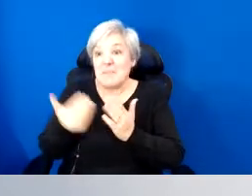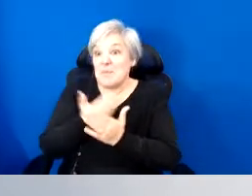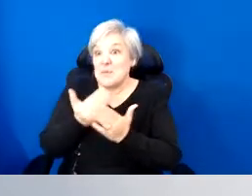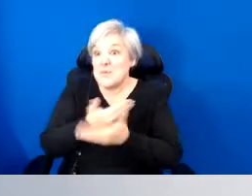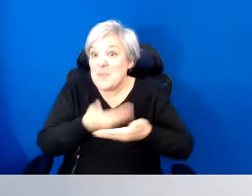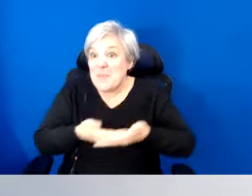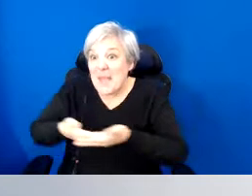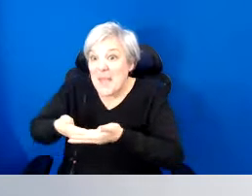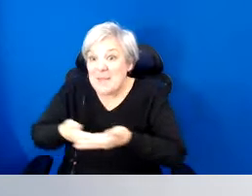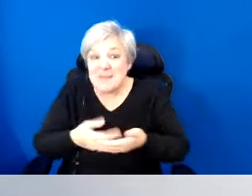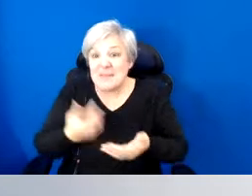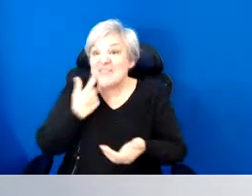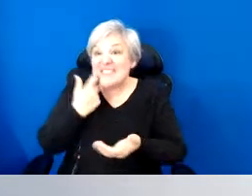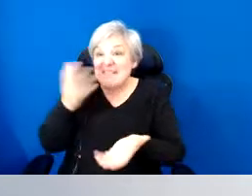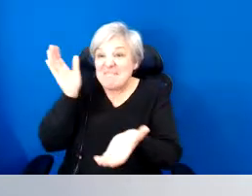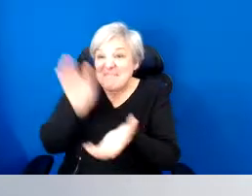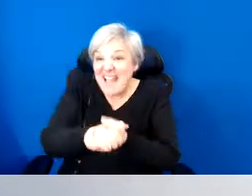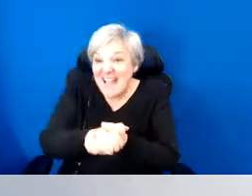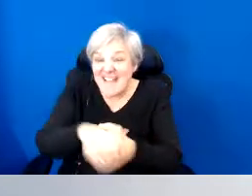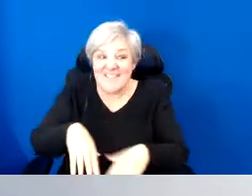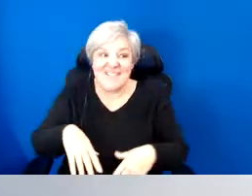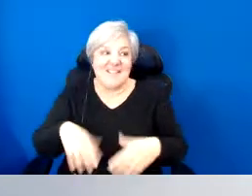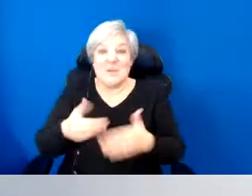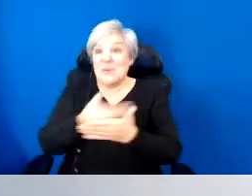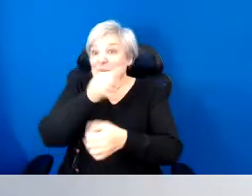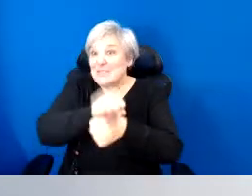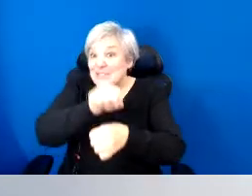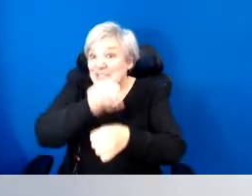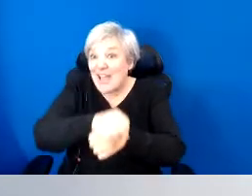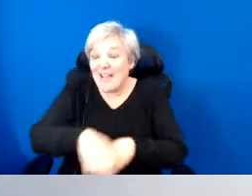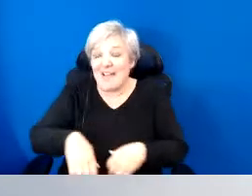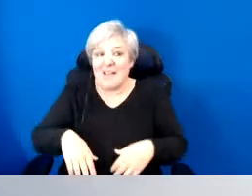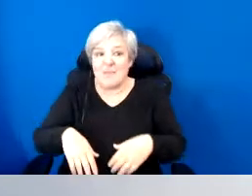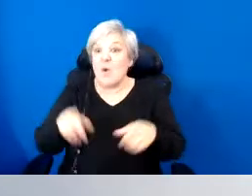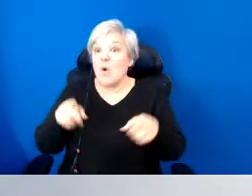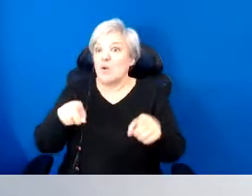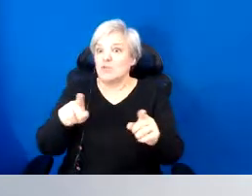a marriage, a new job, or perhaps during the time a loss of a loved one.